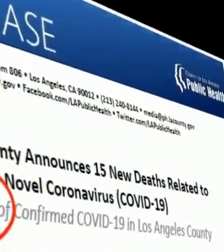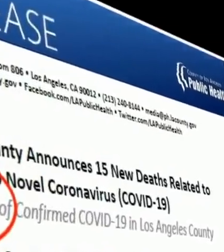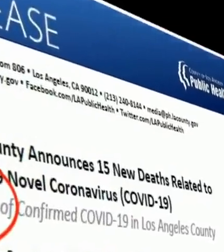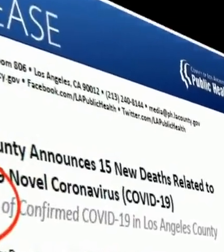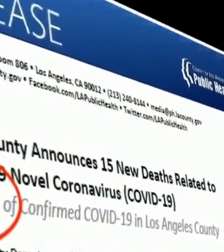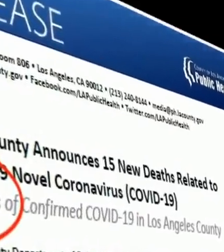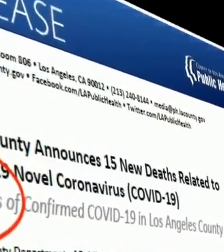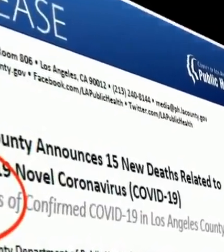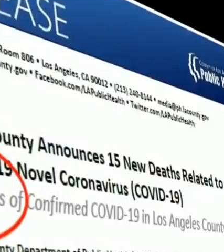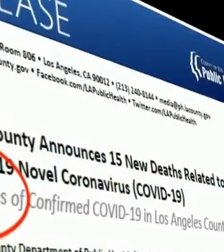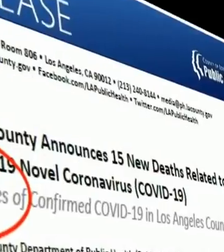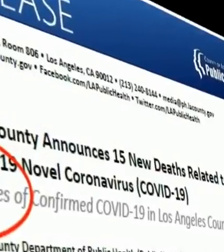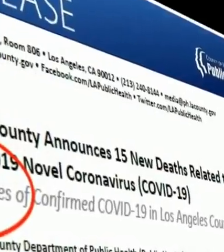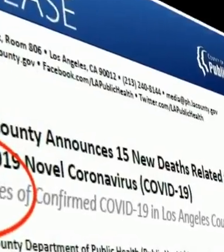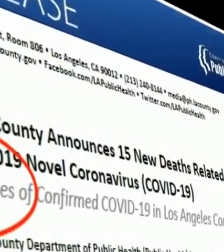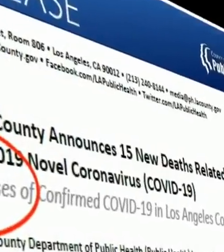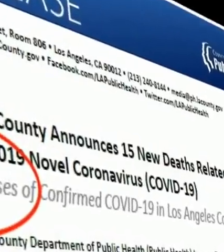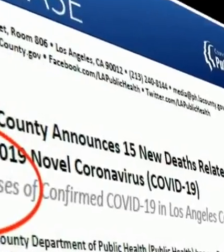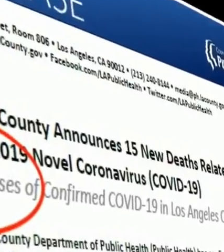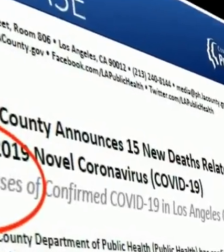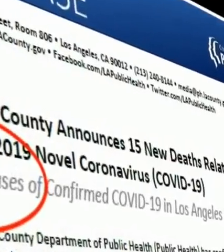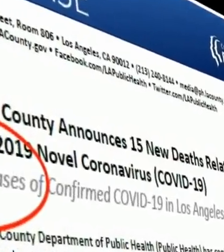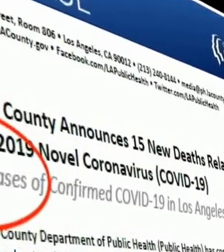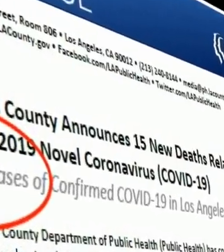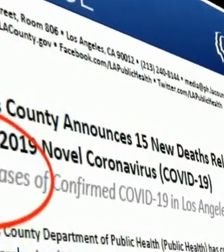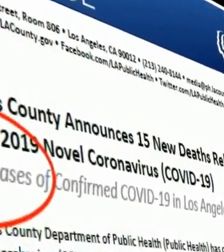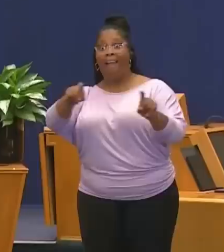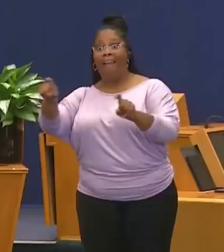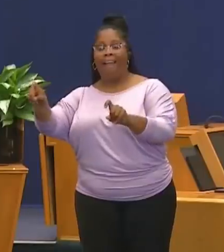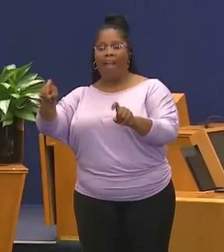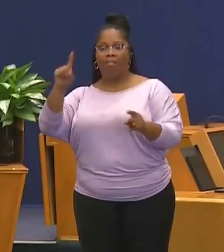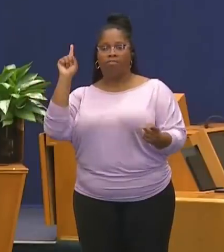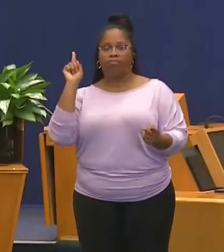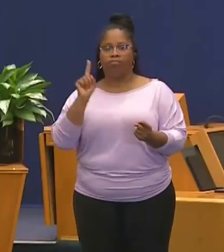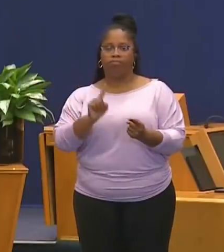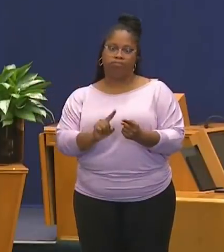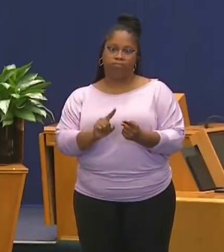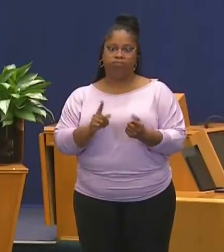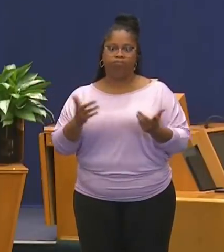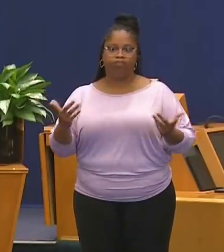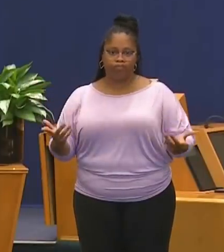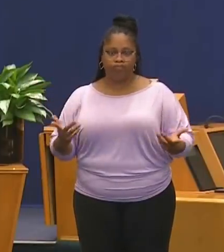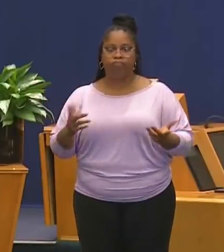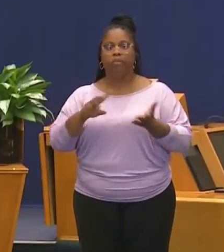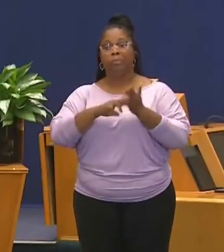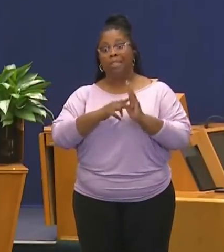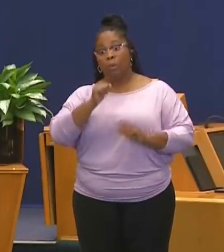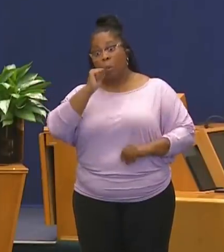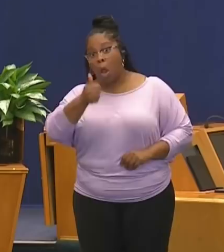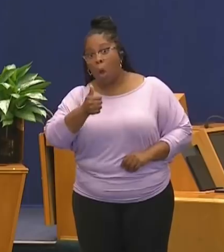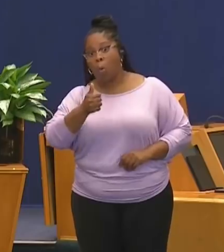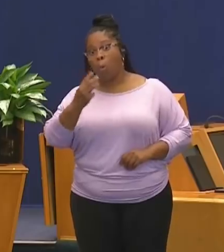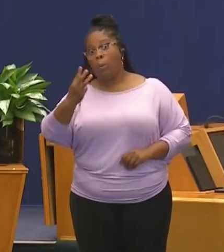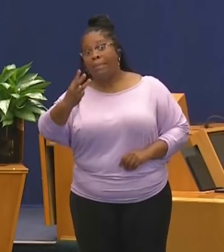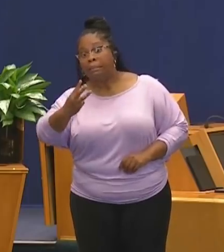THIS WOULD BE THE WEEK TO STAY HOME AND MAYBE NEXT WEEK AS WELL. REPORTER: DON'T BE FOOLED SHE SAID, BY THE NEW NUMBERS REPORTED TODAY 420,